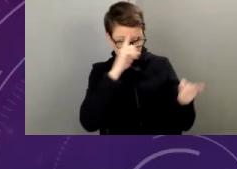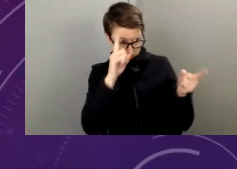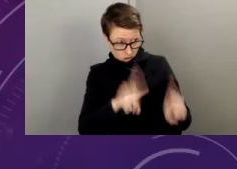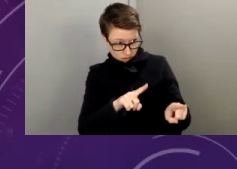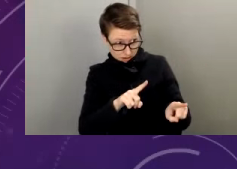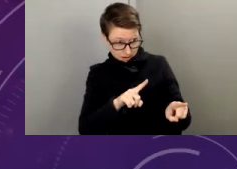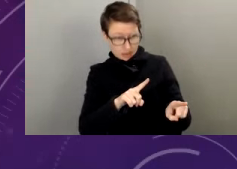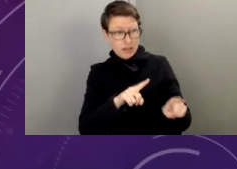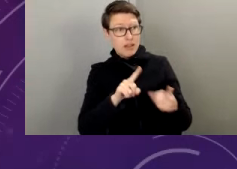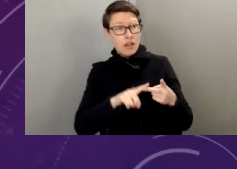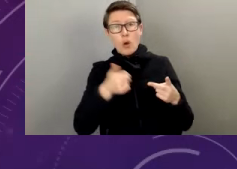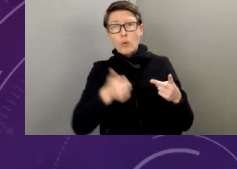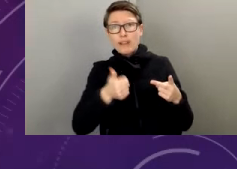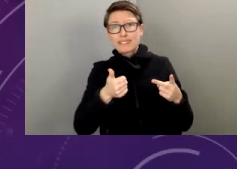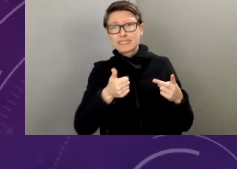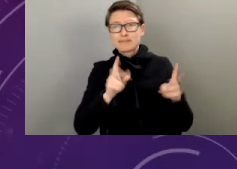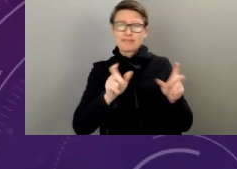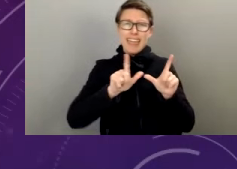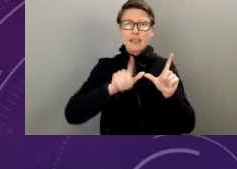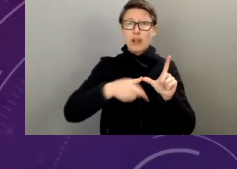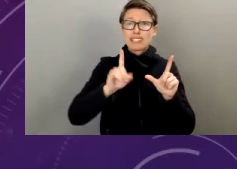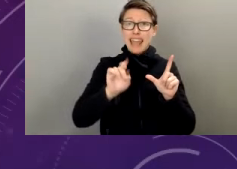and the grade to be assigned to the student does not complete their work.